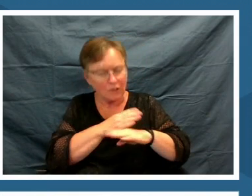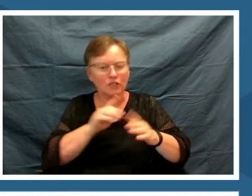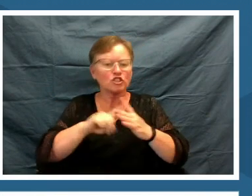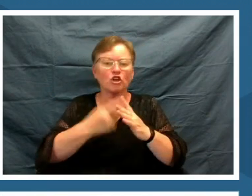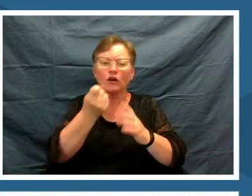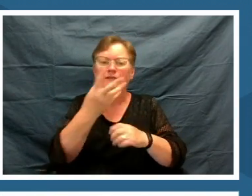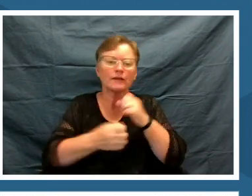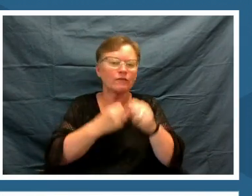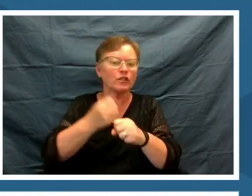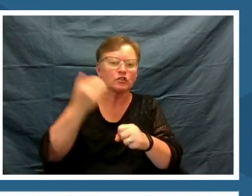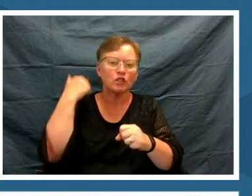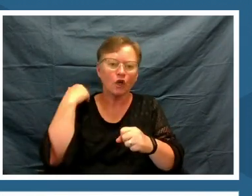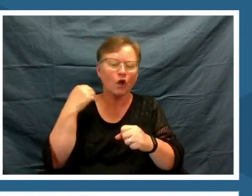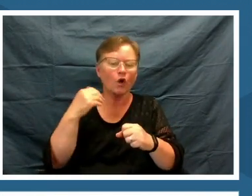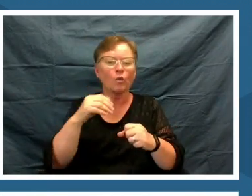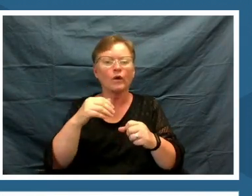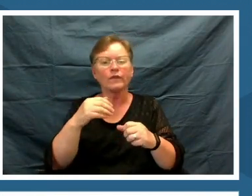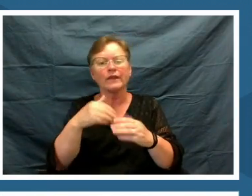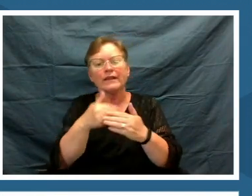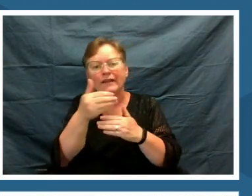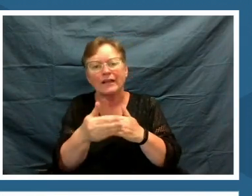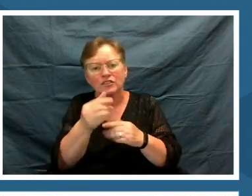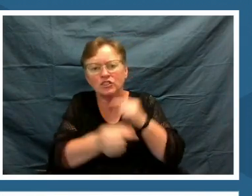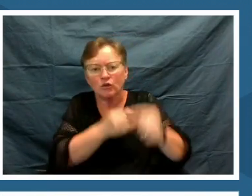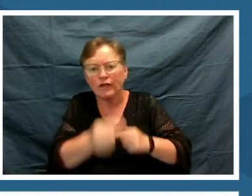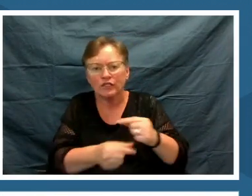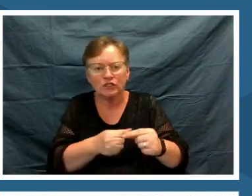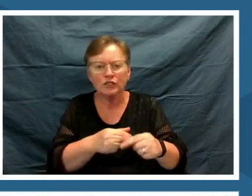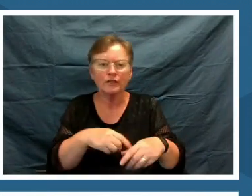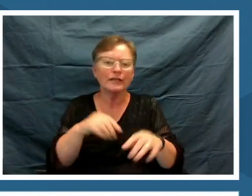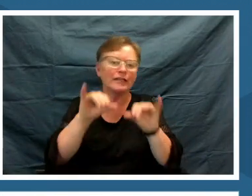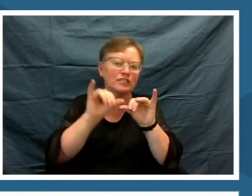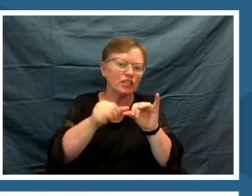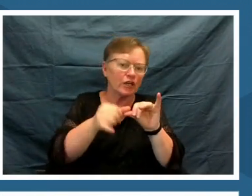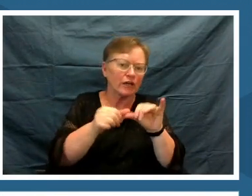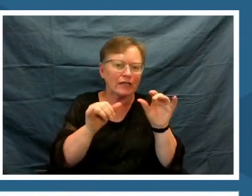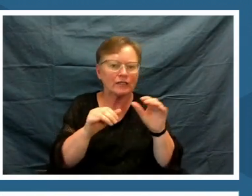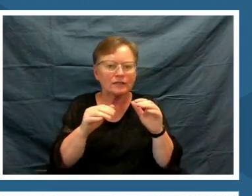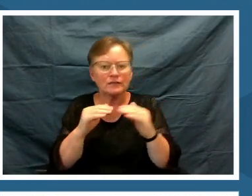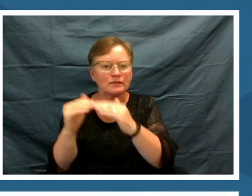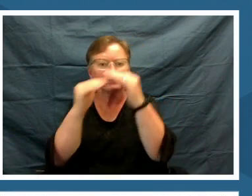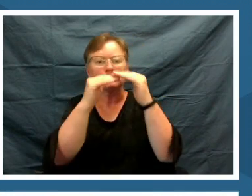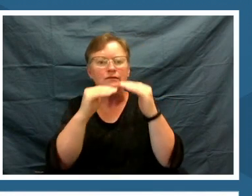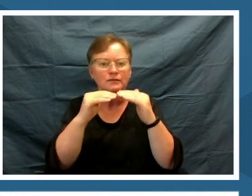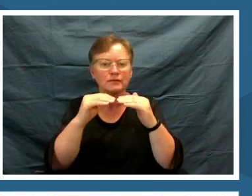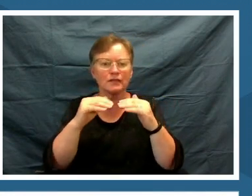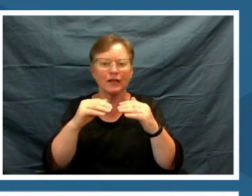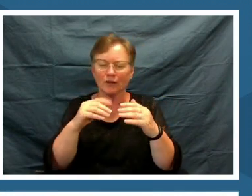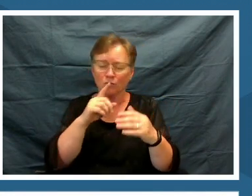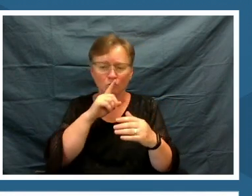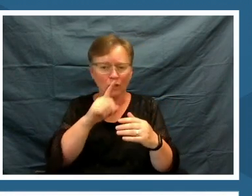standards um one of the beautiful things about